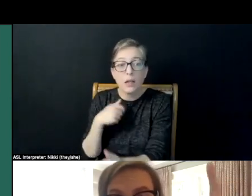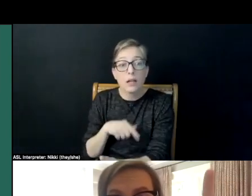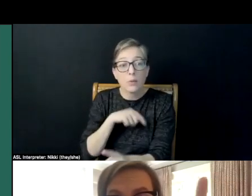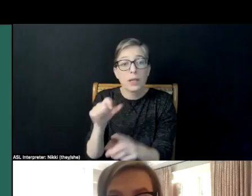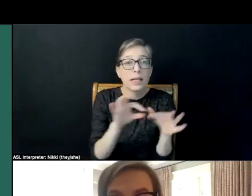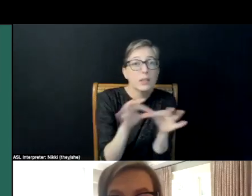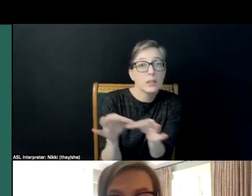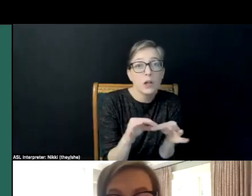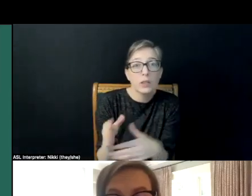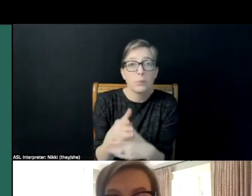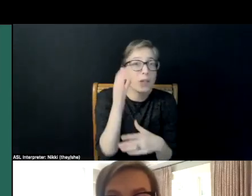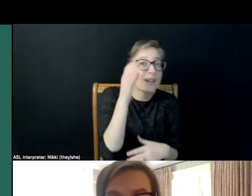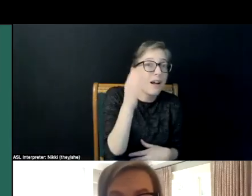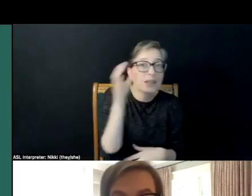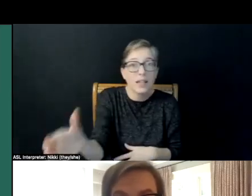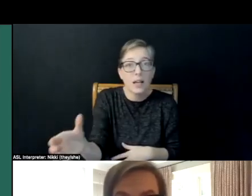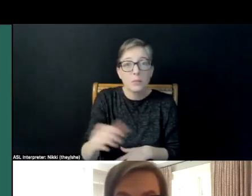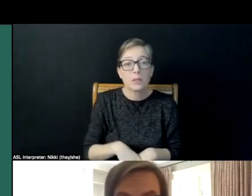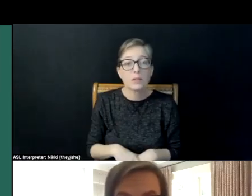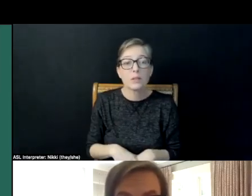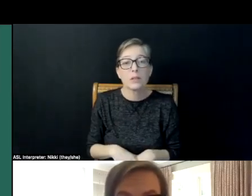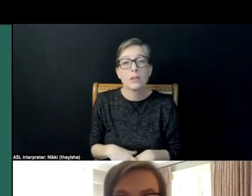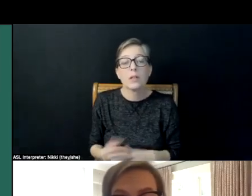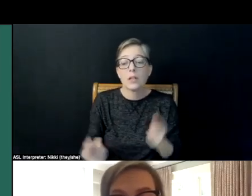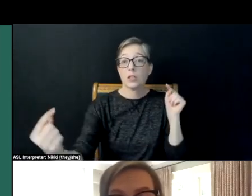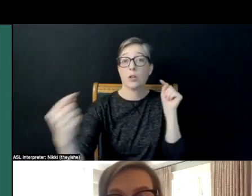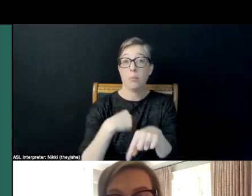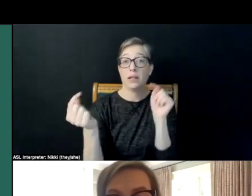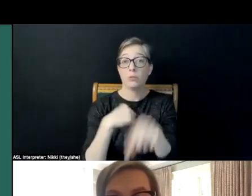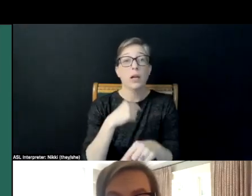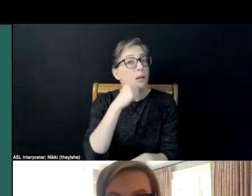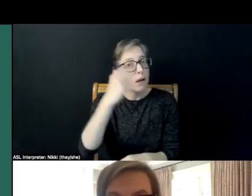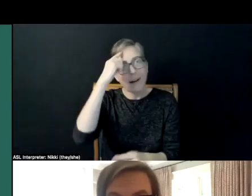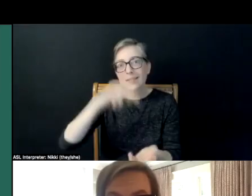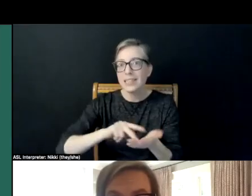those associations are bidirectional and unintentional and it is this way that the brain learns.